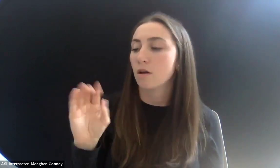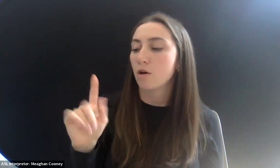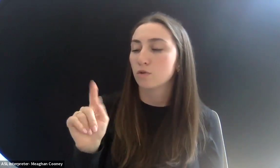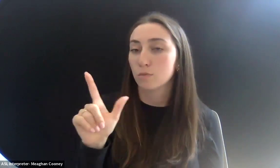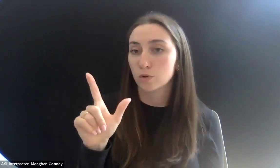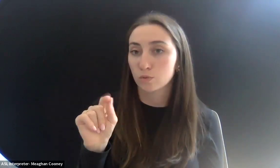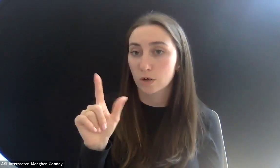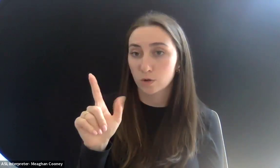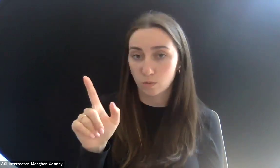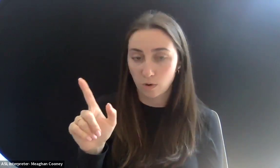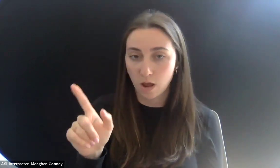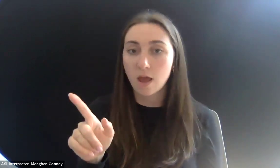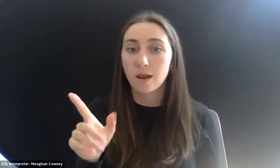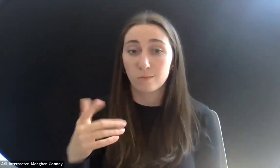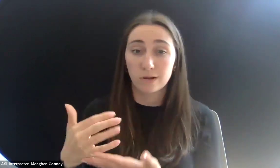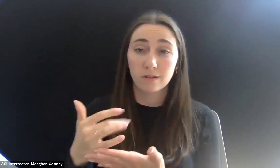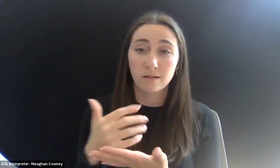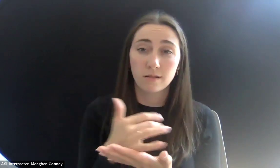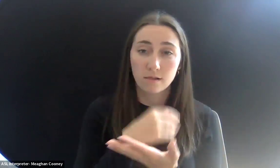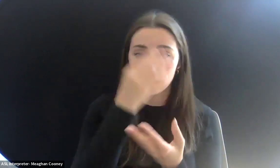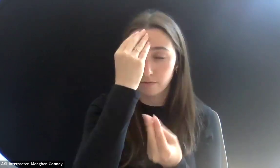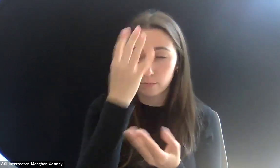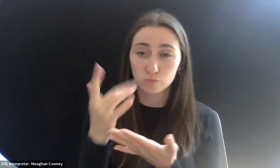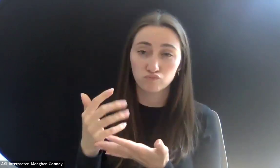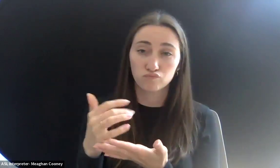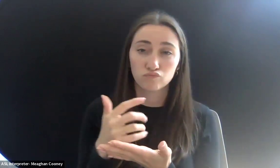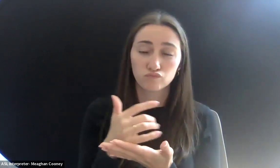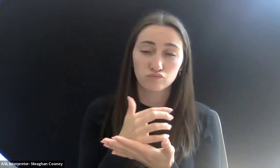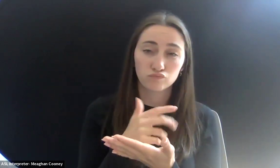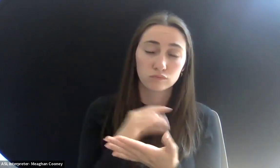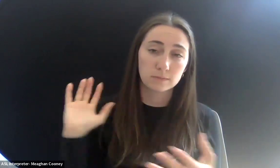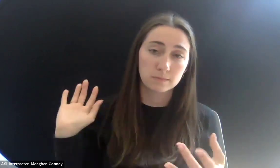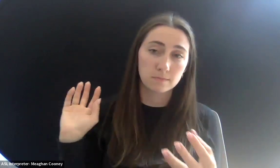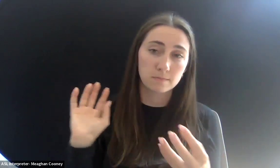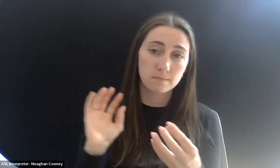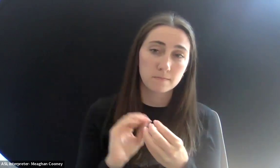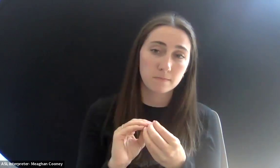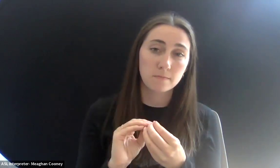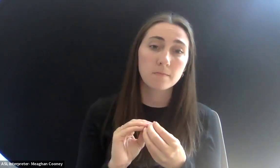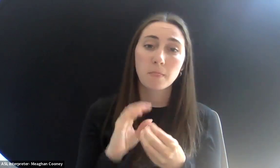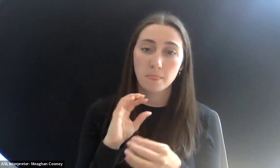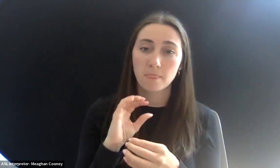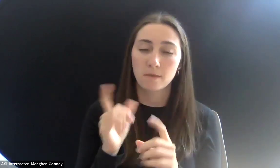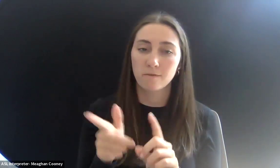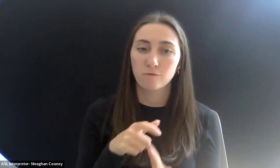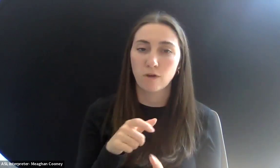have continued to collect data based on the output reports from the climate resilience tool.